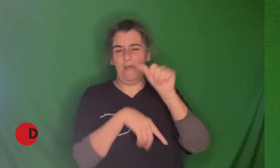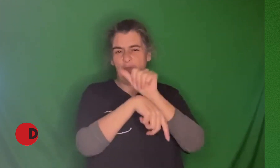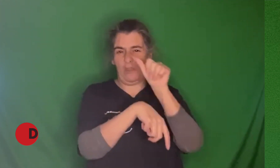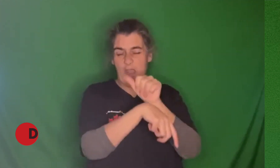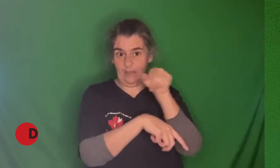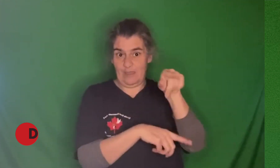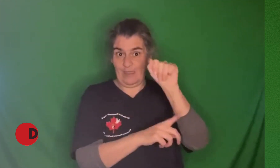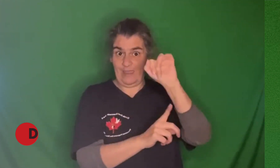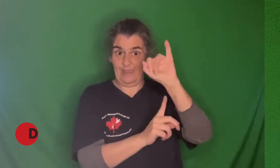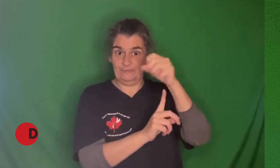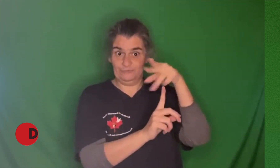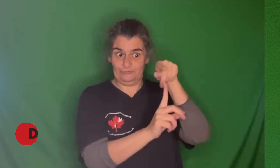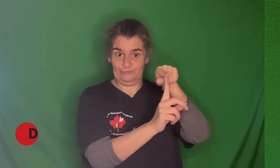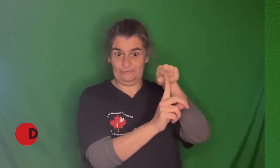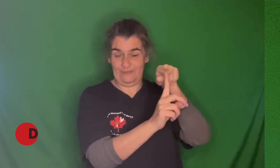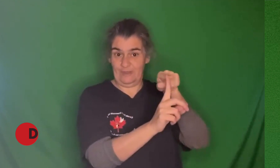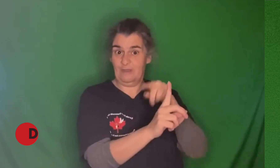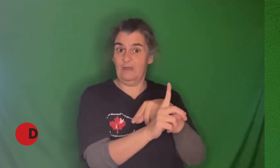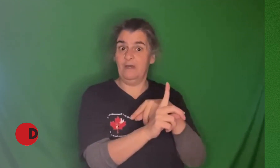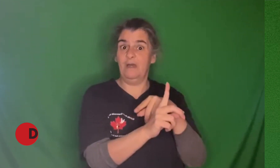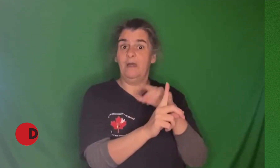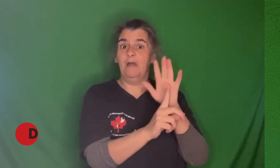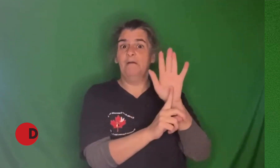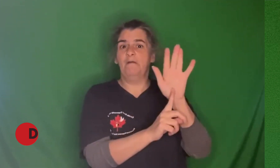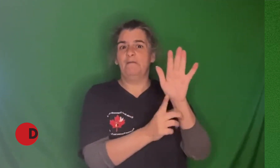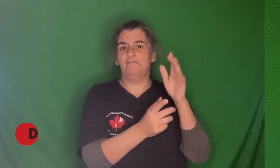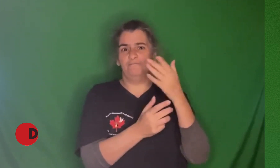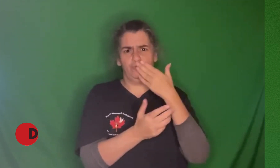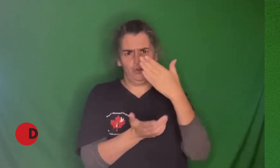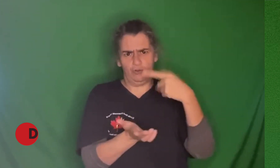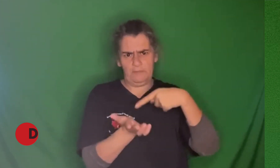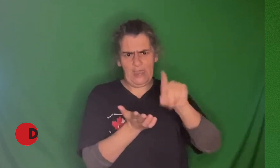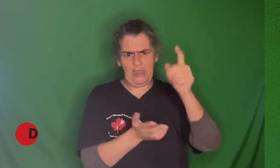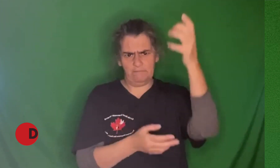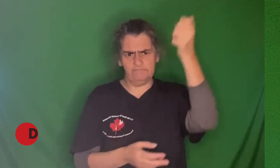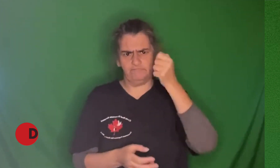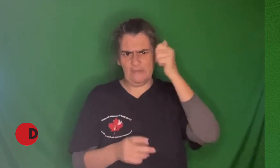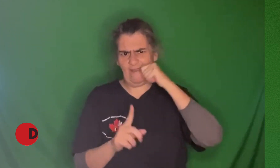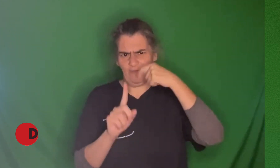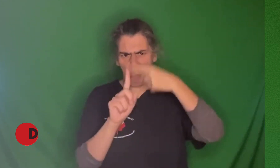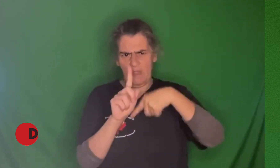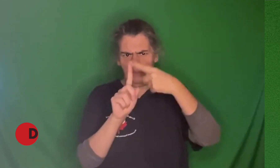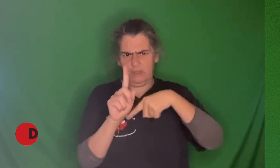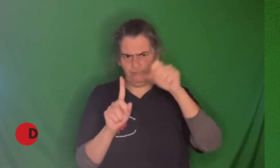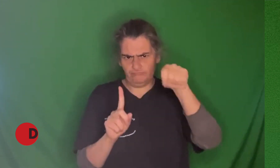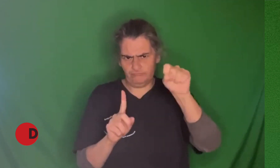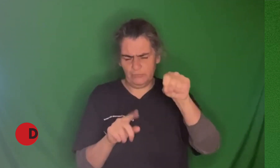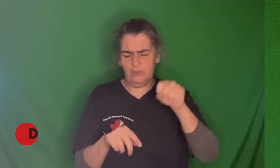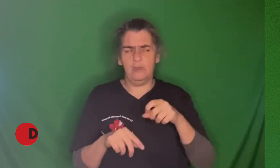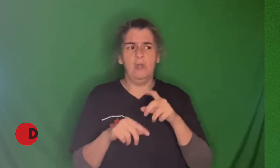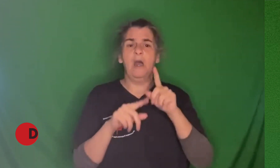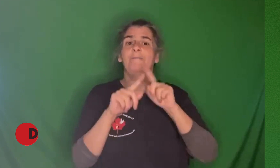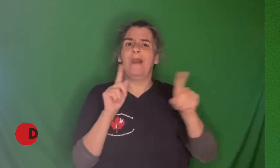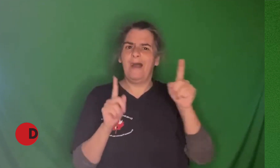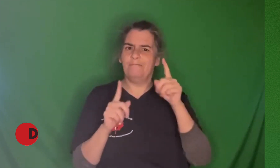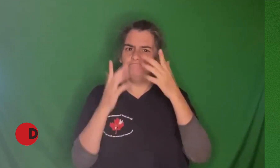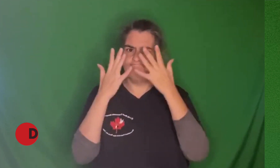with AISH in Alberta, the amount is higher every month but sad to say,